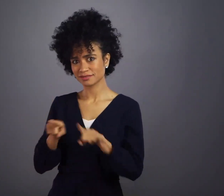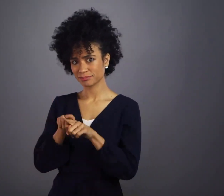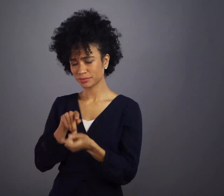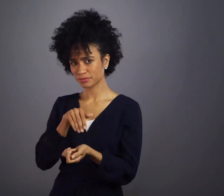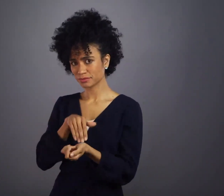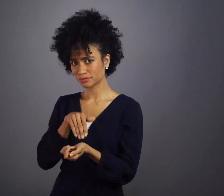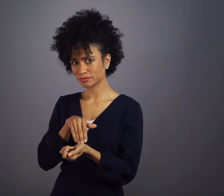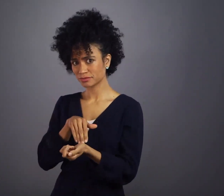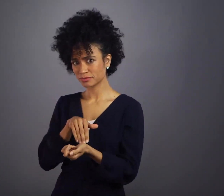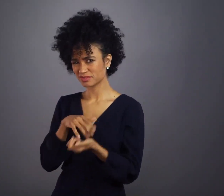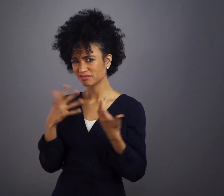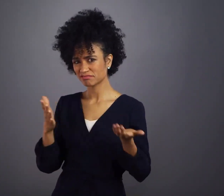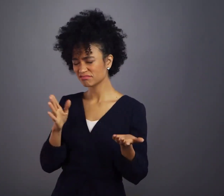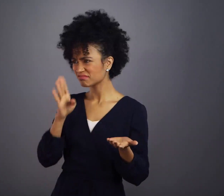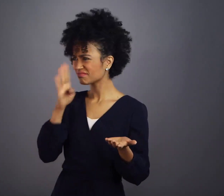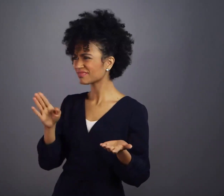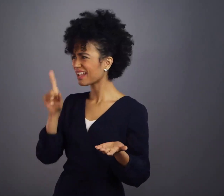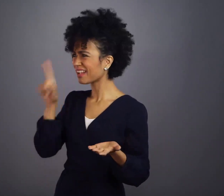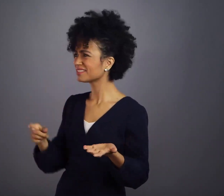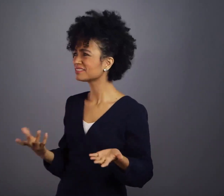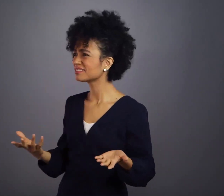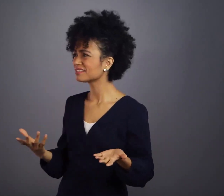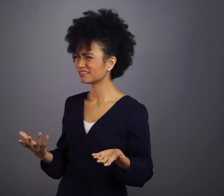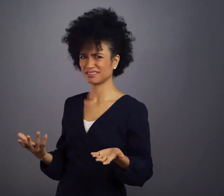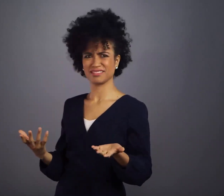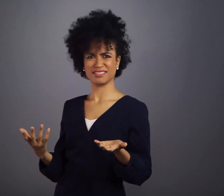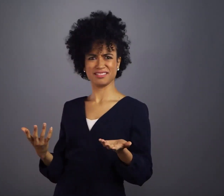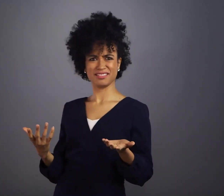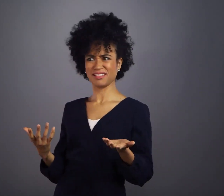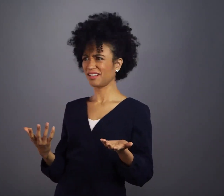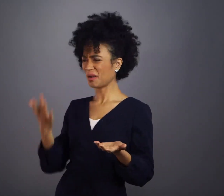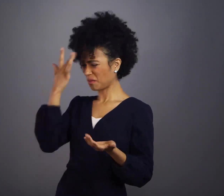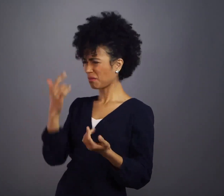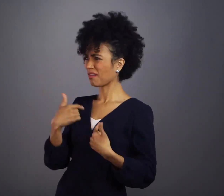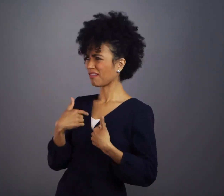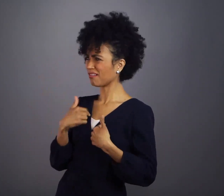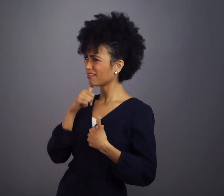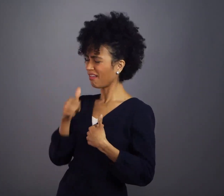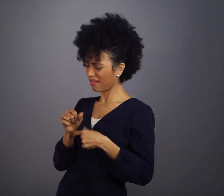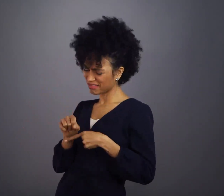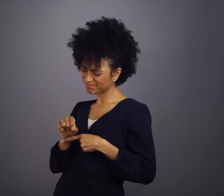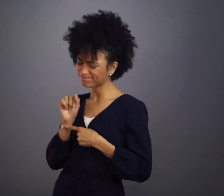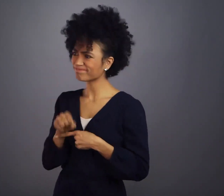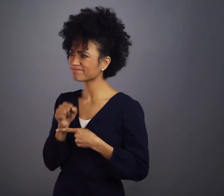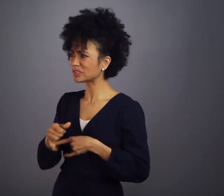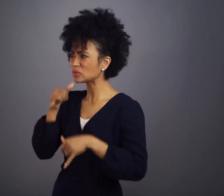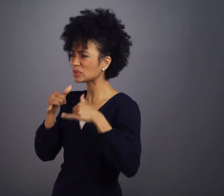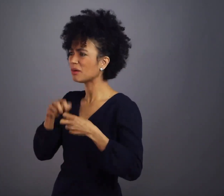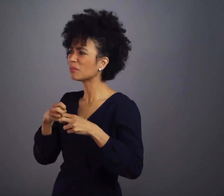So he returned to this doctor, whom he admired, and asked him point-blank why he could not recover.